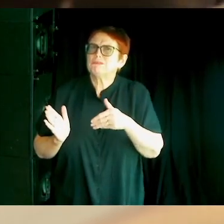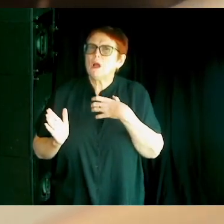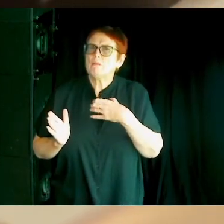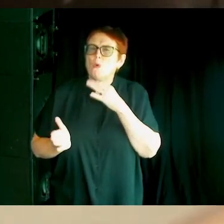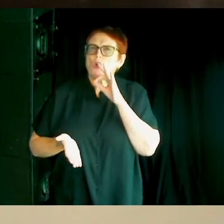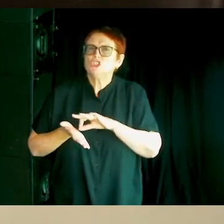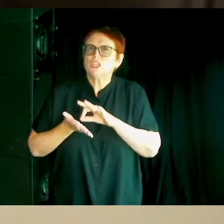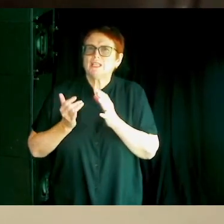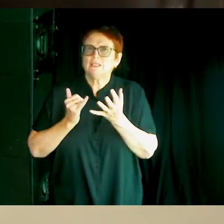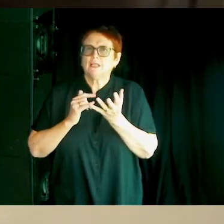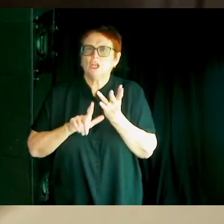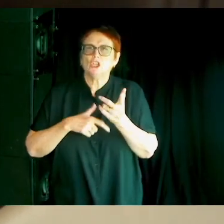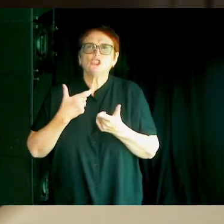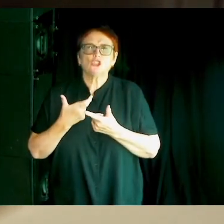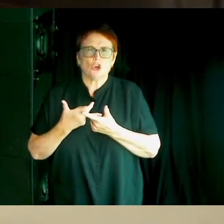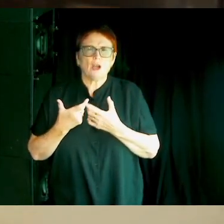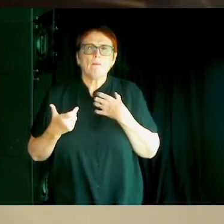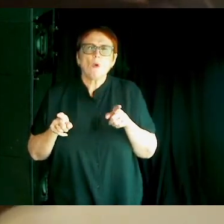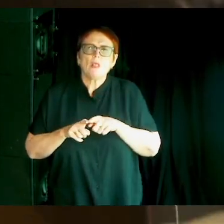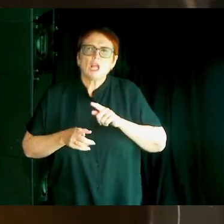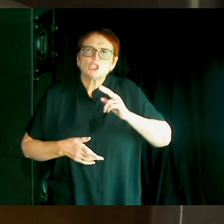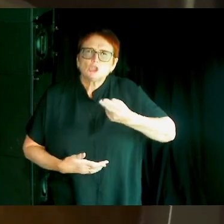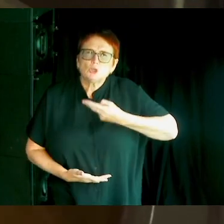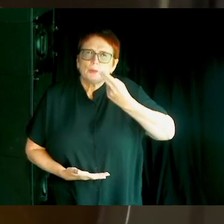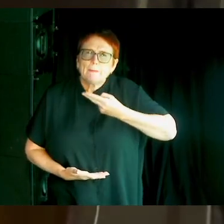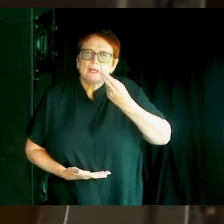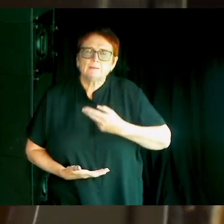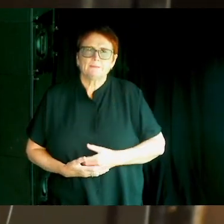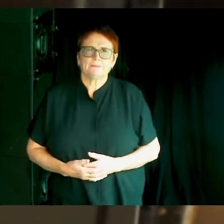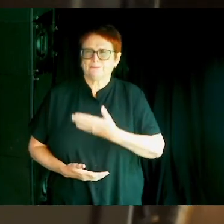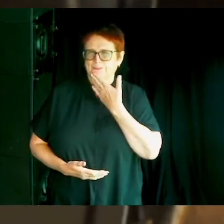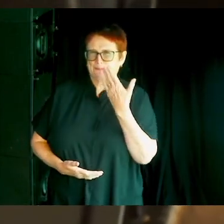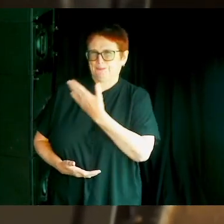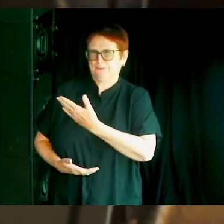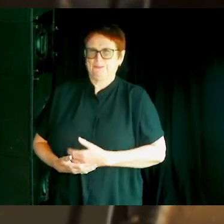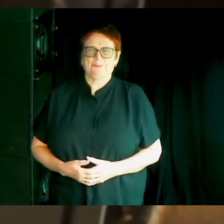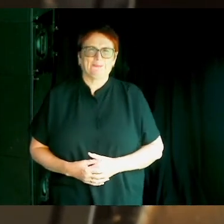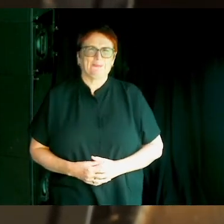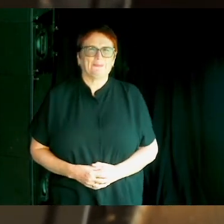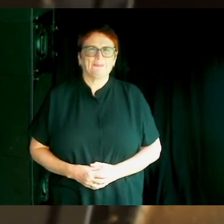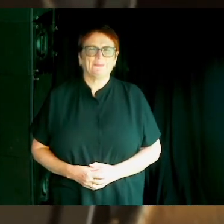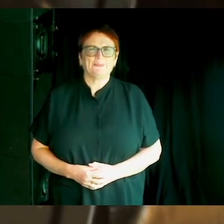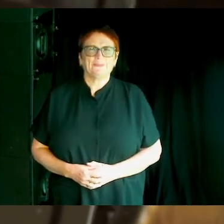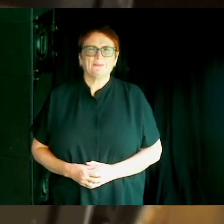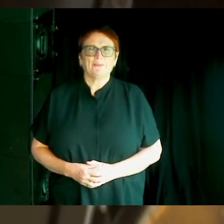so that you might have that beautiful soupy consistency thank you and also Emily is the best